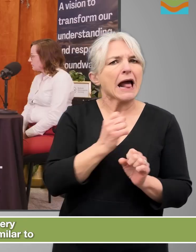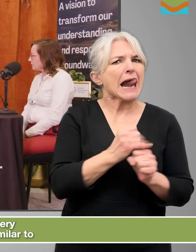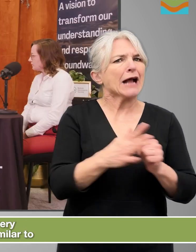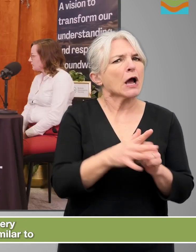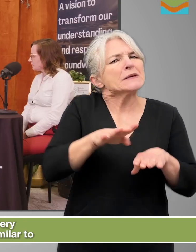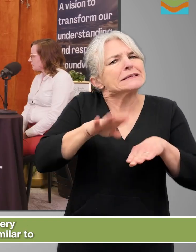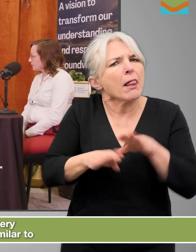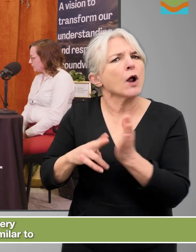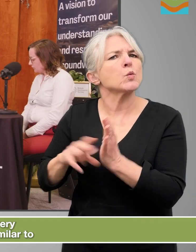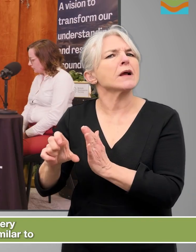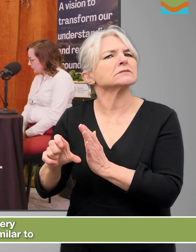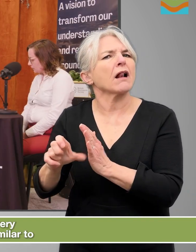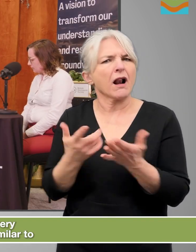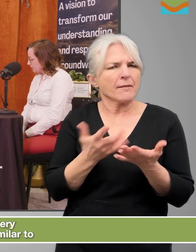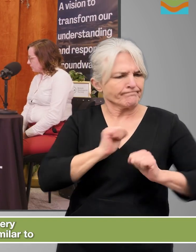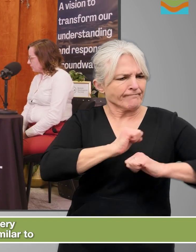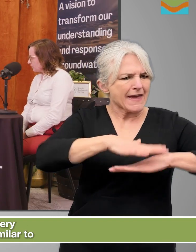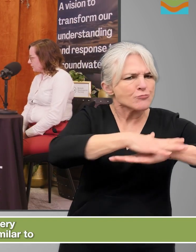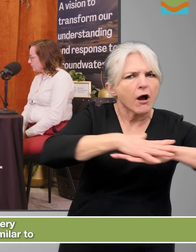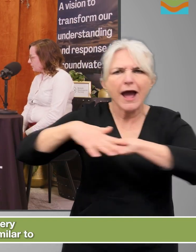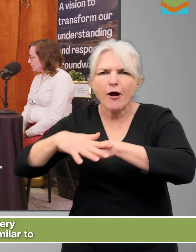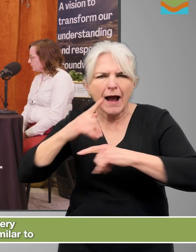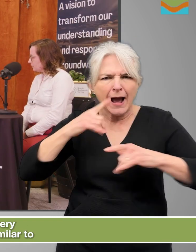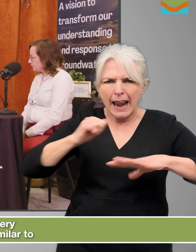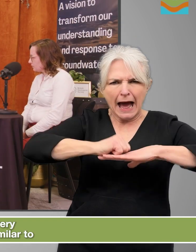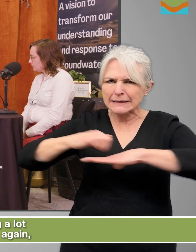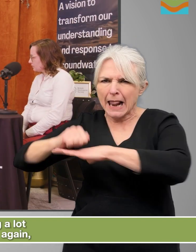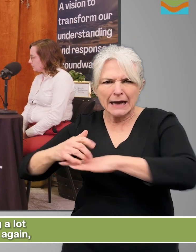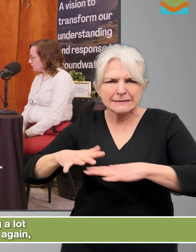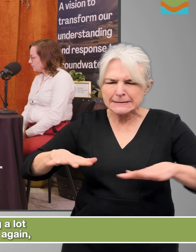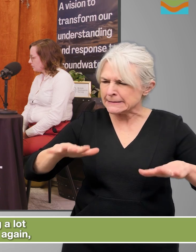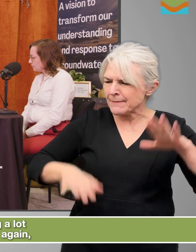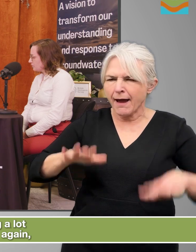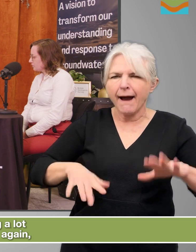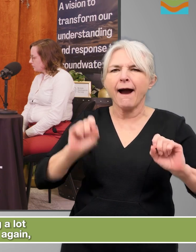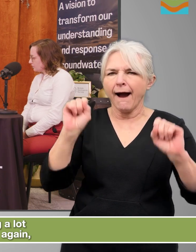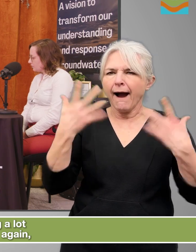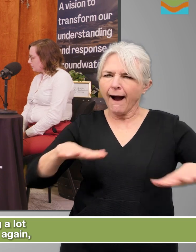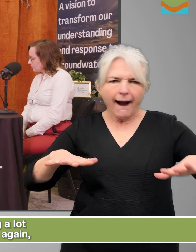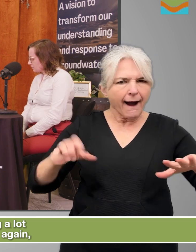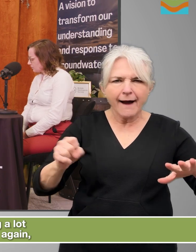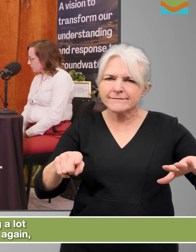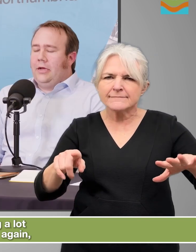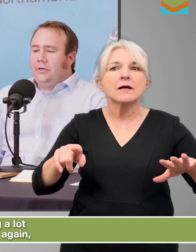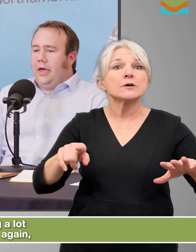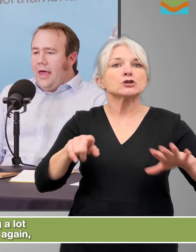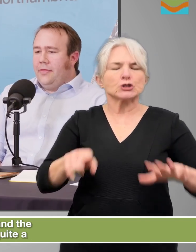a city that is geologically very similar and industrially very similar to Newcastle. So we're building a lot of the learning from that. And again,